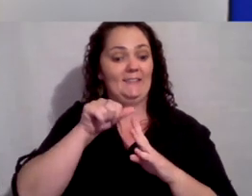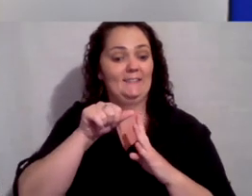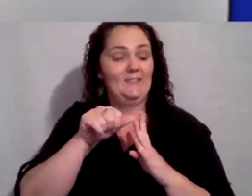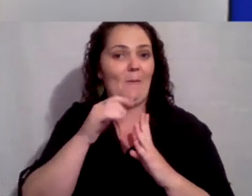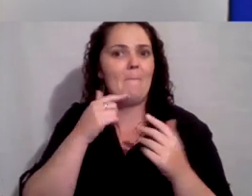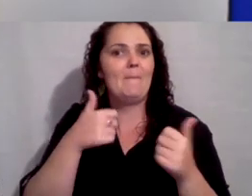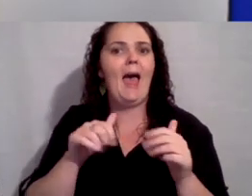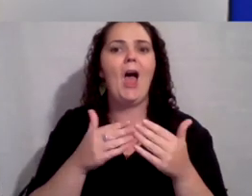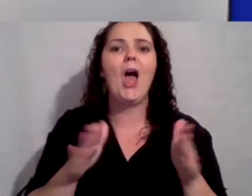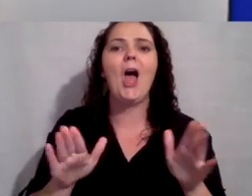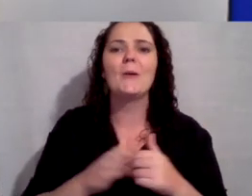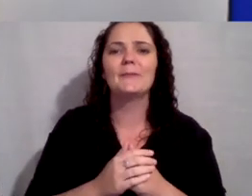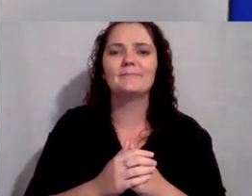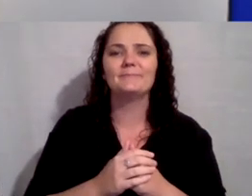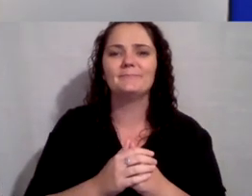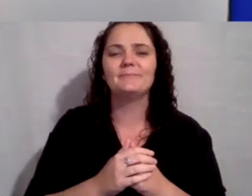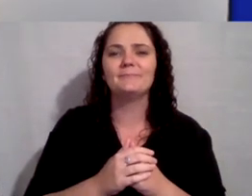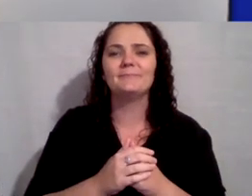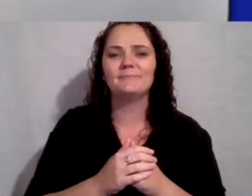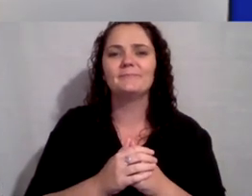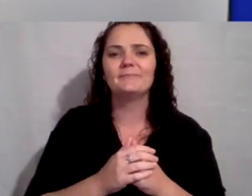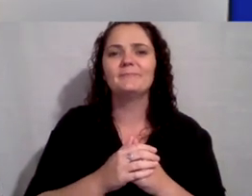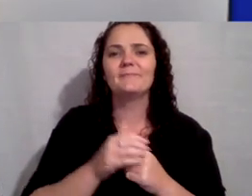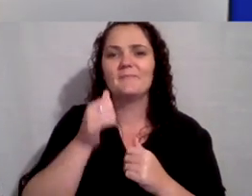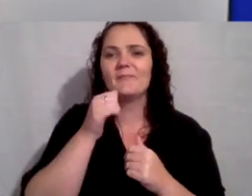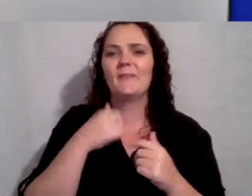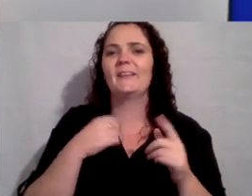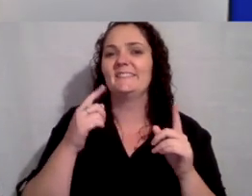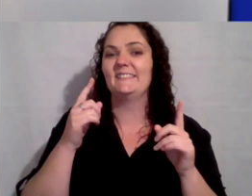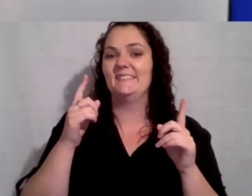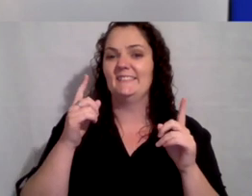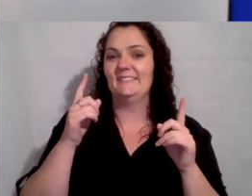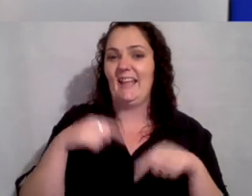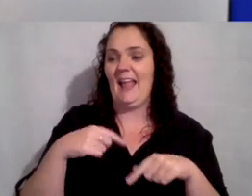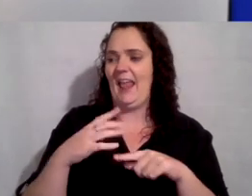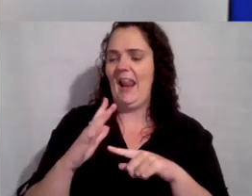which was fantastic and then we were doing the series last week just after the Gallery of Modern Art has opened again too,